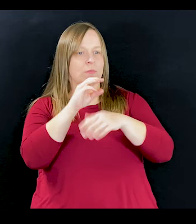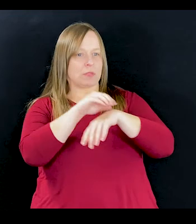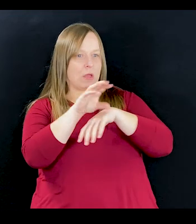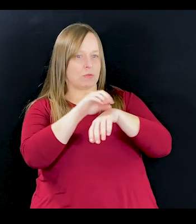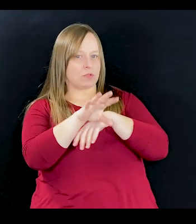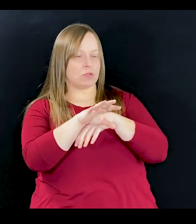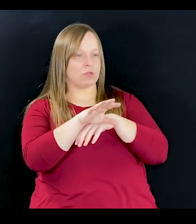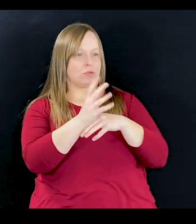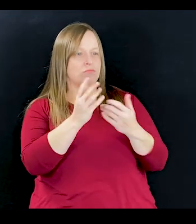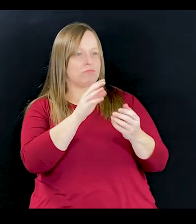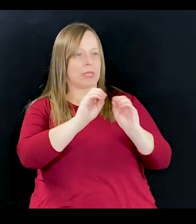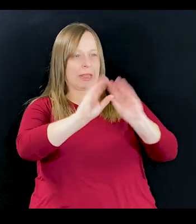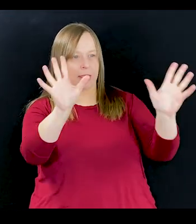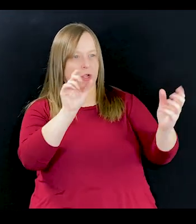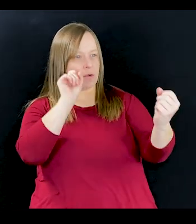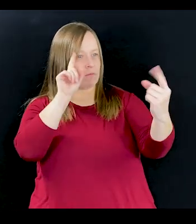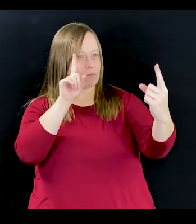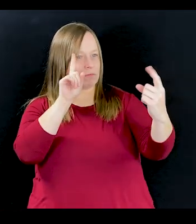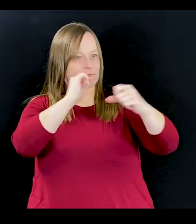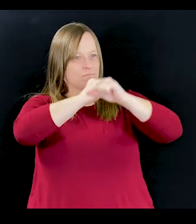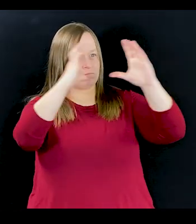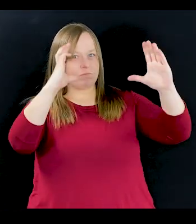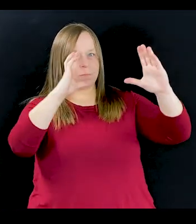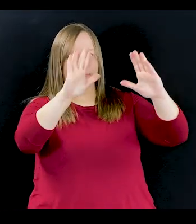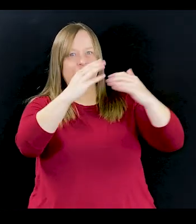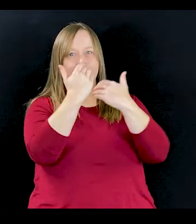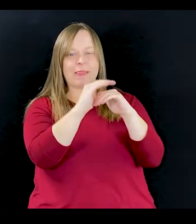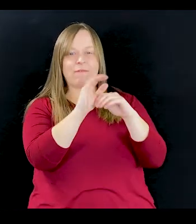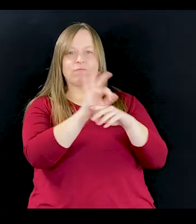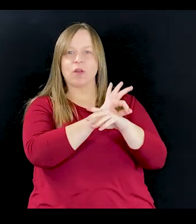at ACCES- VR to gain a clearer understanding of the client's level of